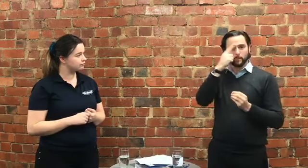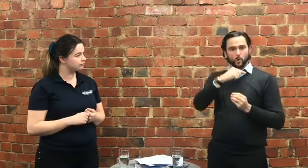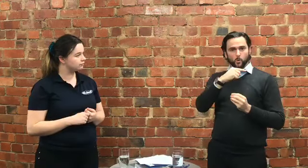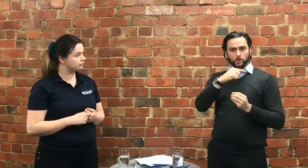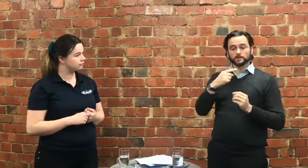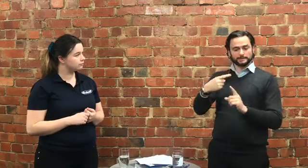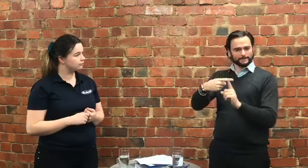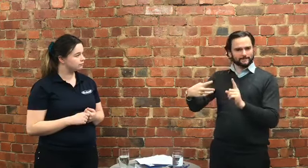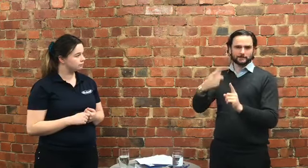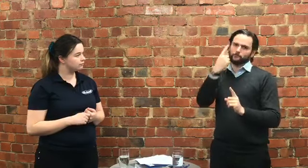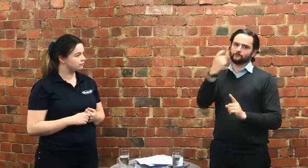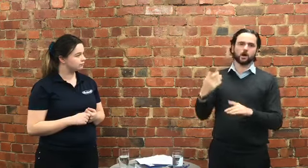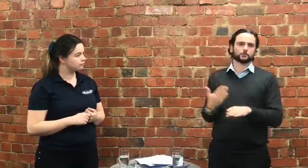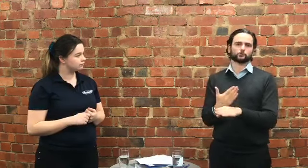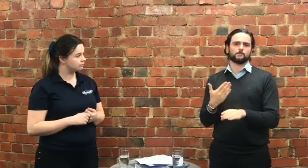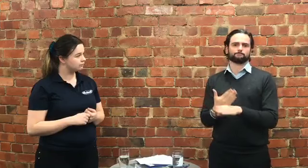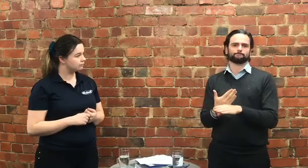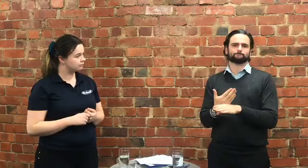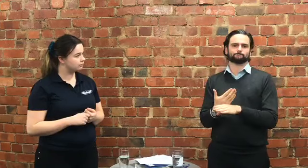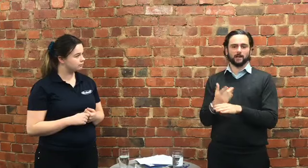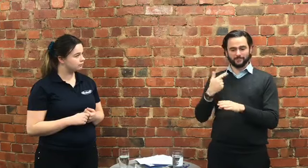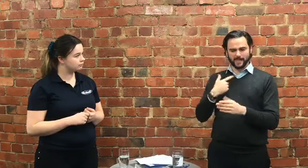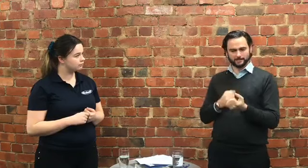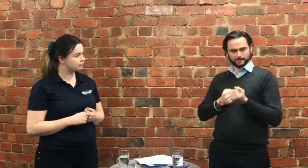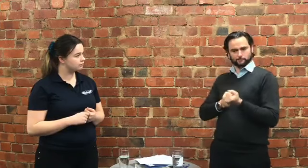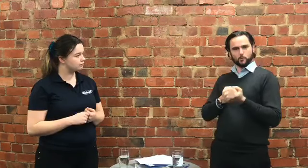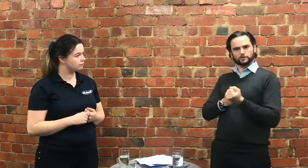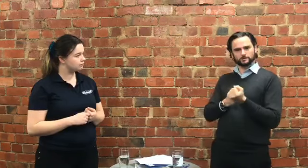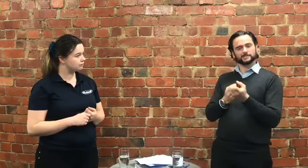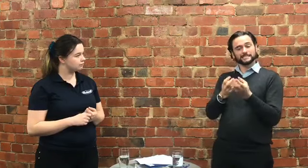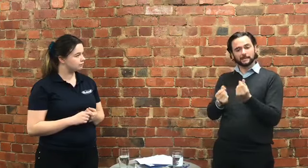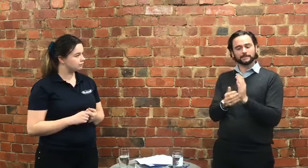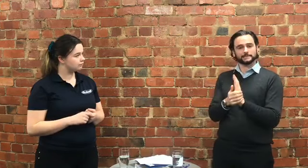They can work with people specifically to find employment